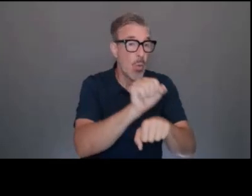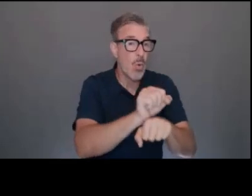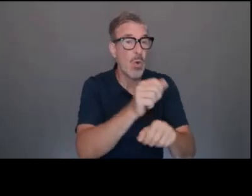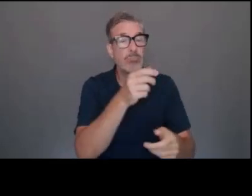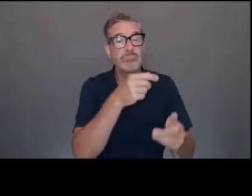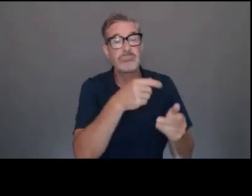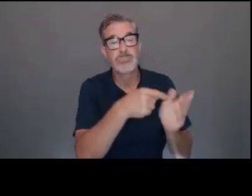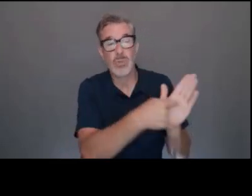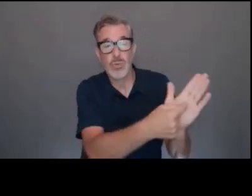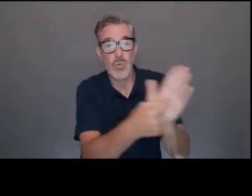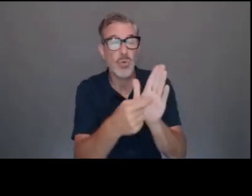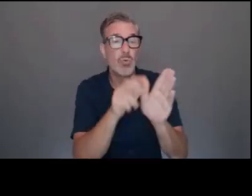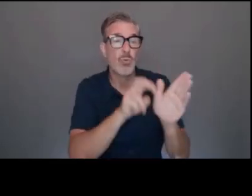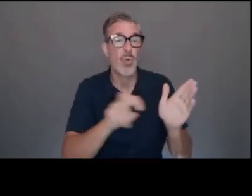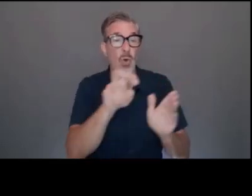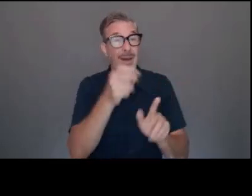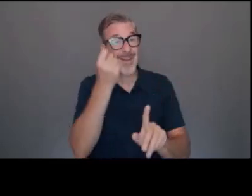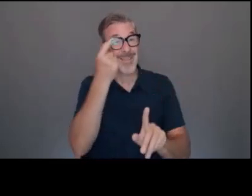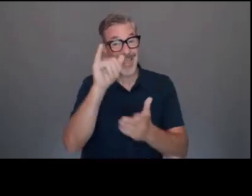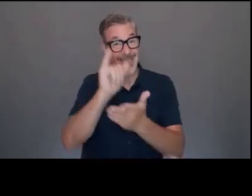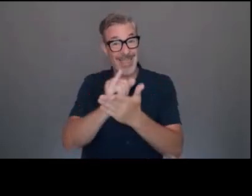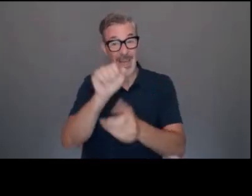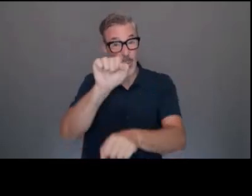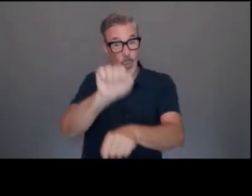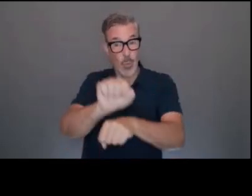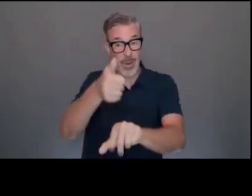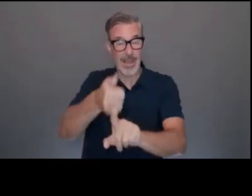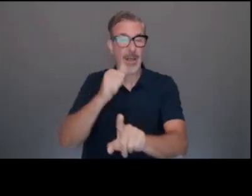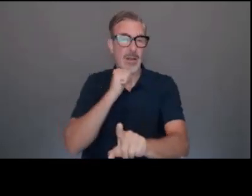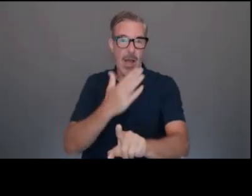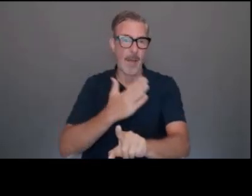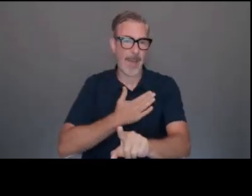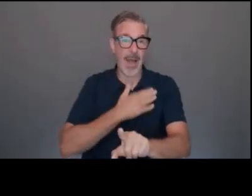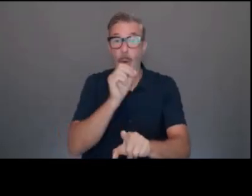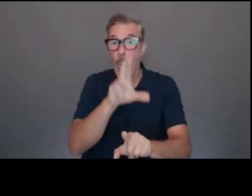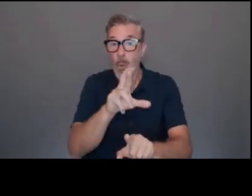your own or that you do not have the rights to present, circulate, or tour.